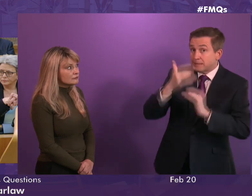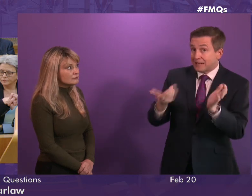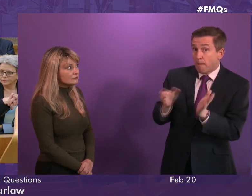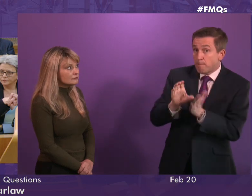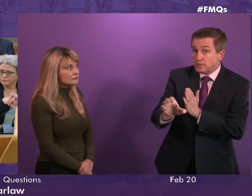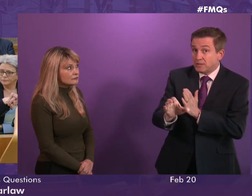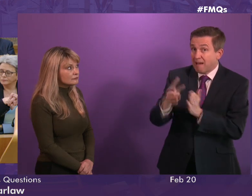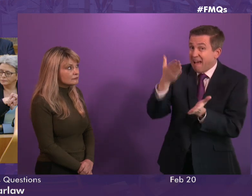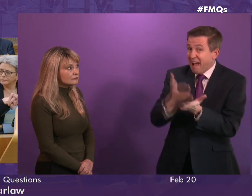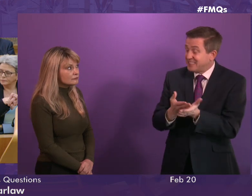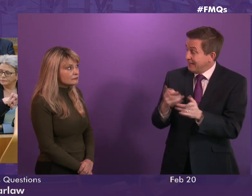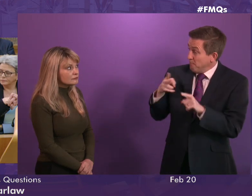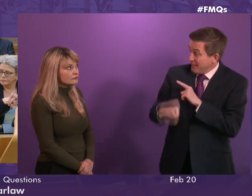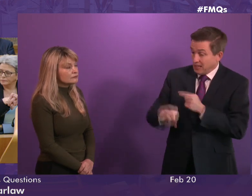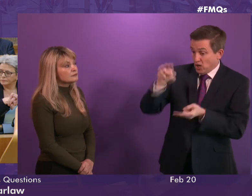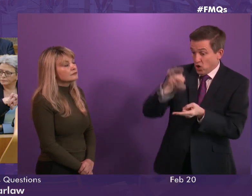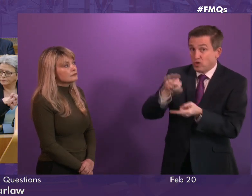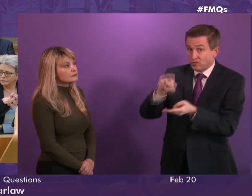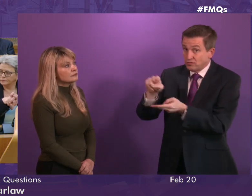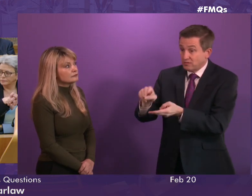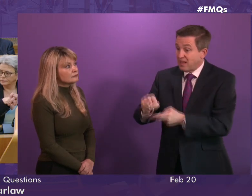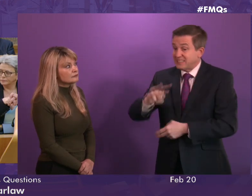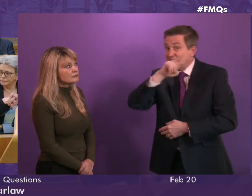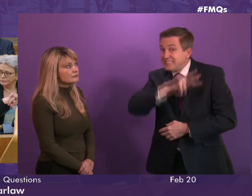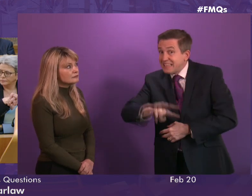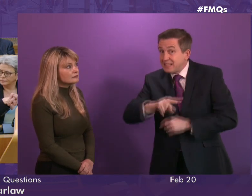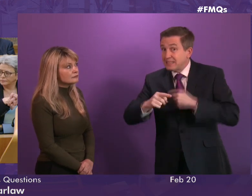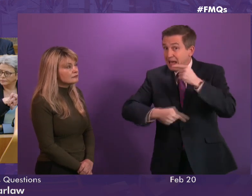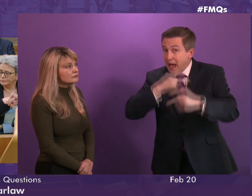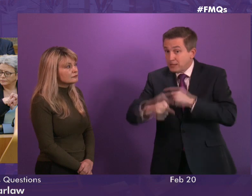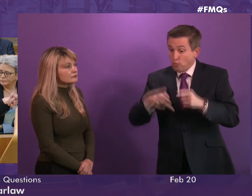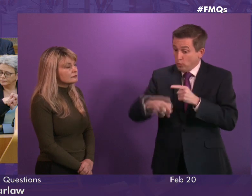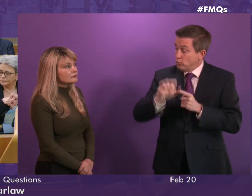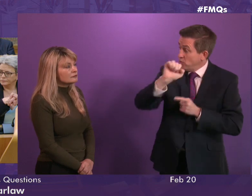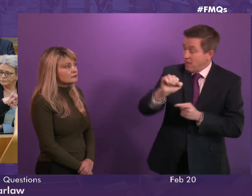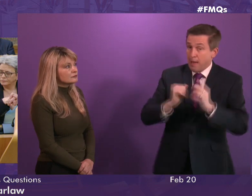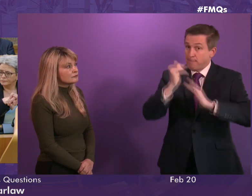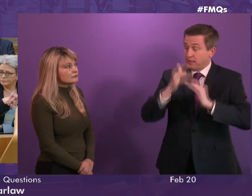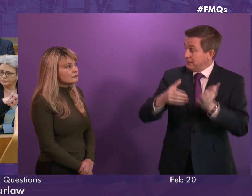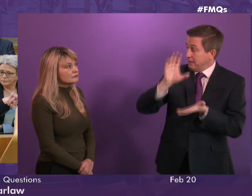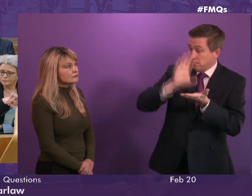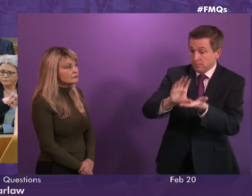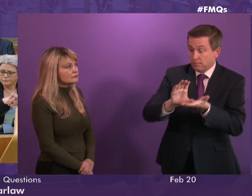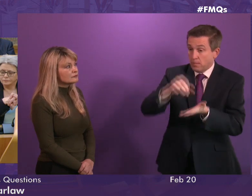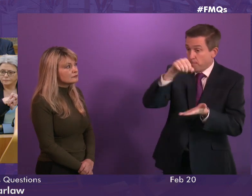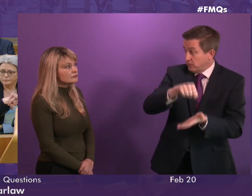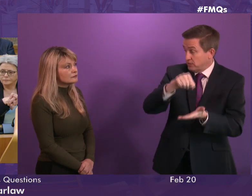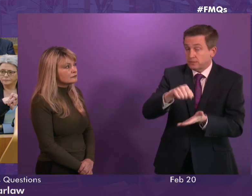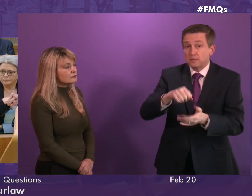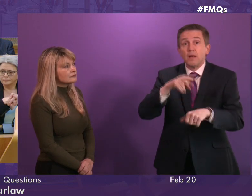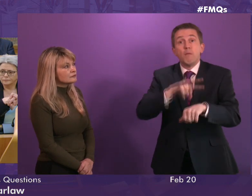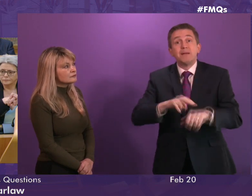cut, which is the second real-terms annual cut in a row. Here is what Police Scotland says that that means: